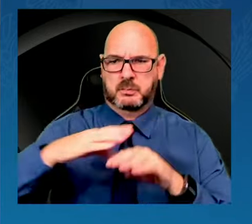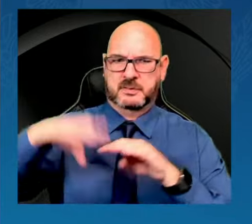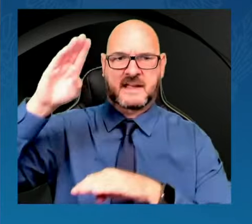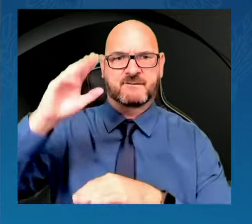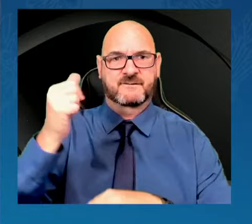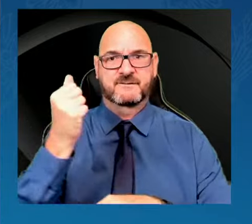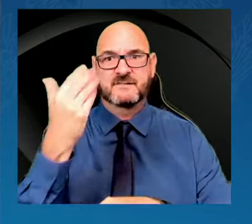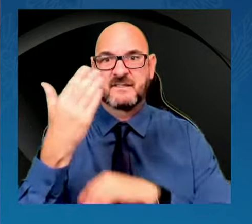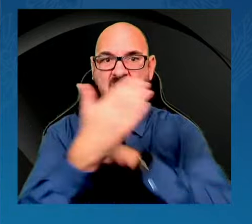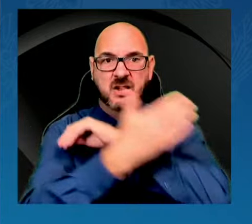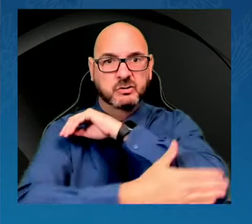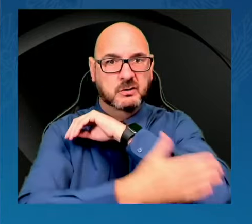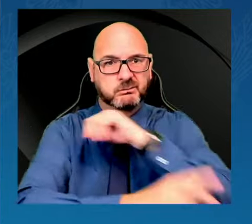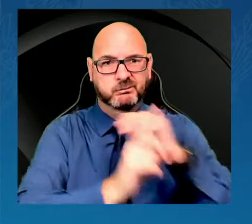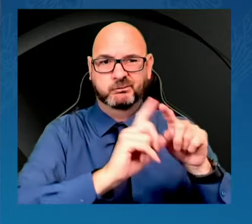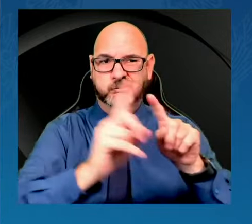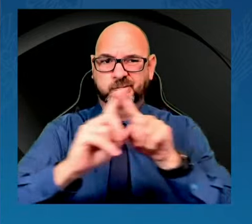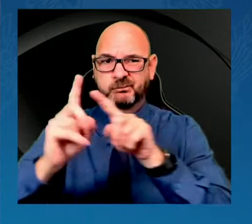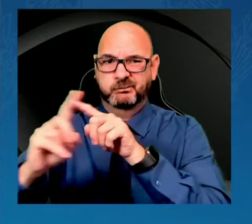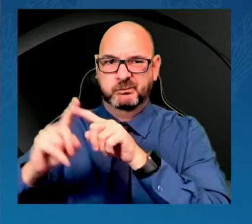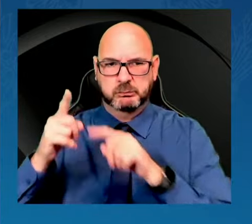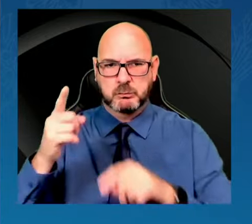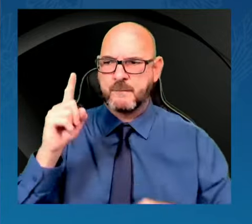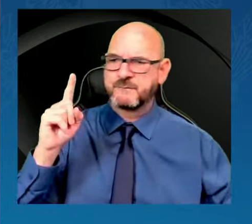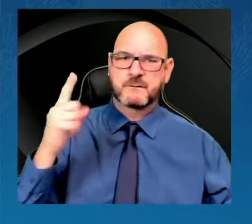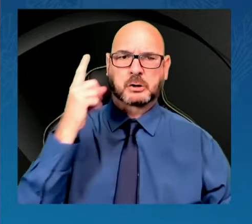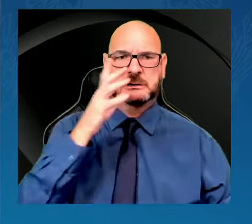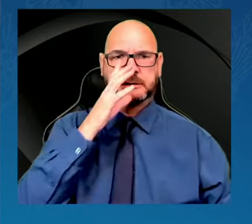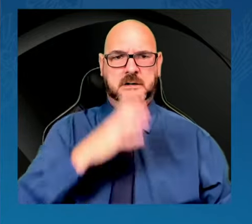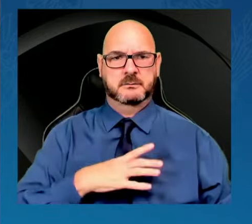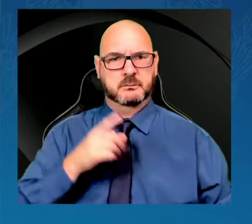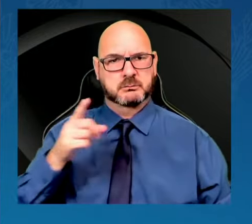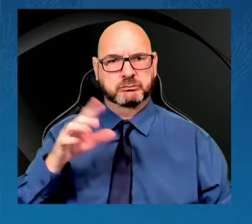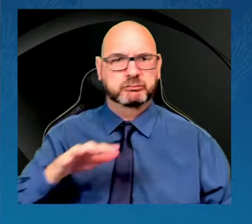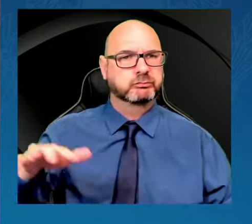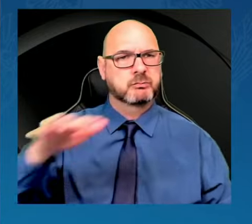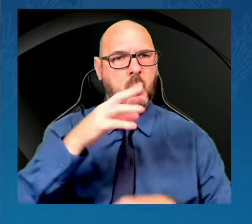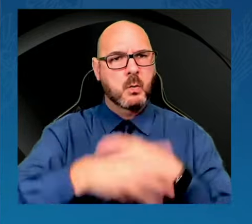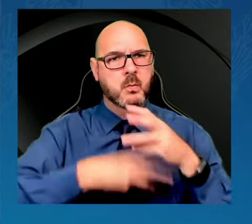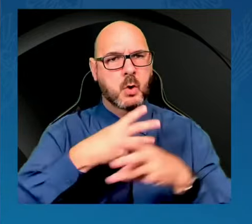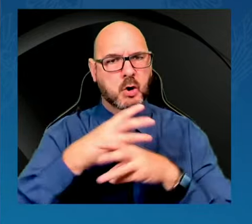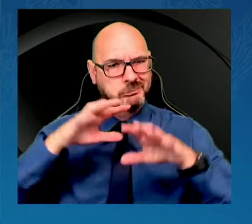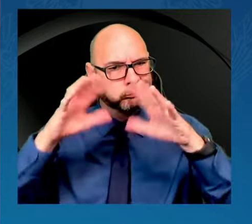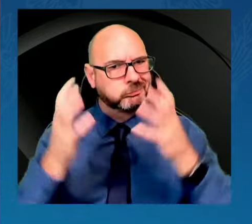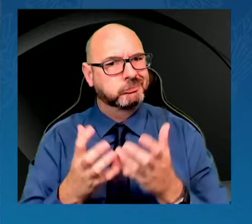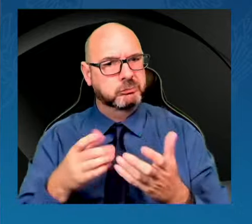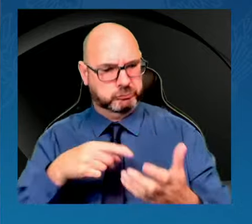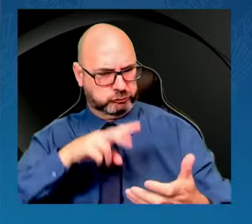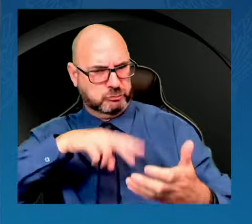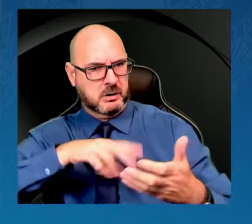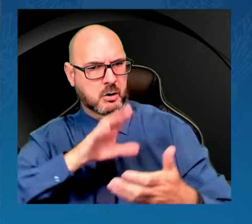since around the world. And after reading her bio, I can tell you that her job sounds much scarier